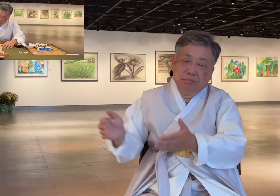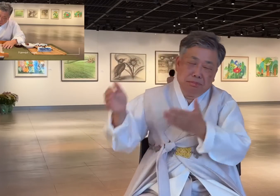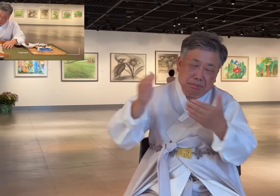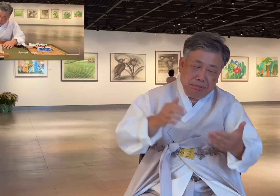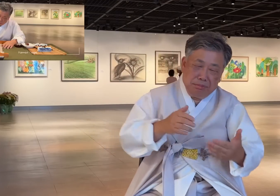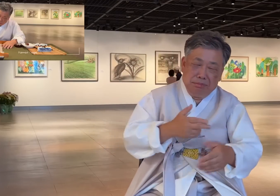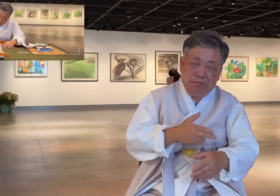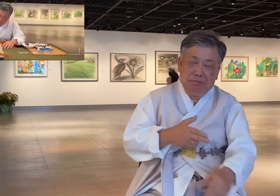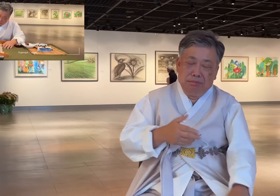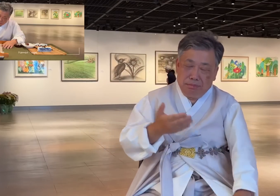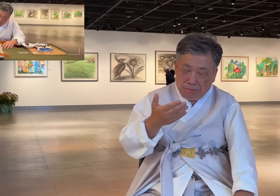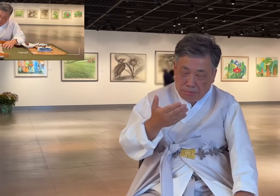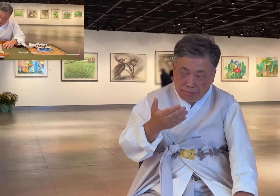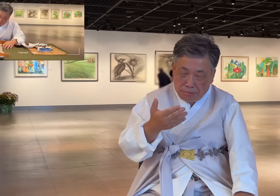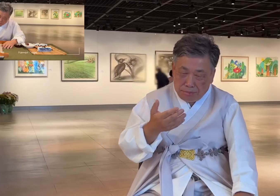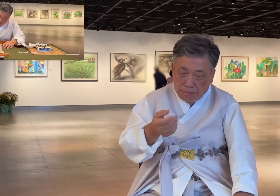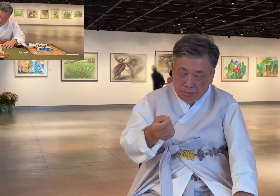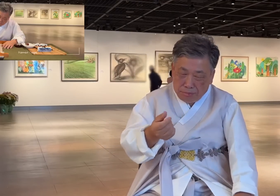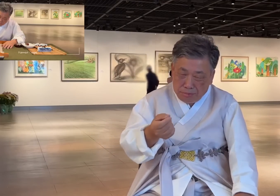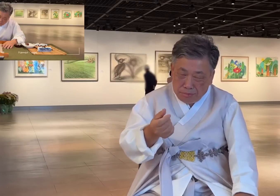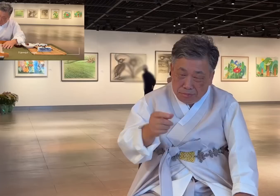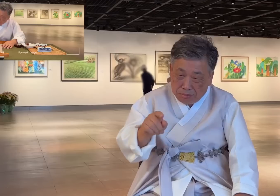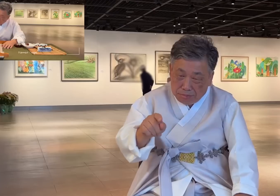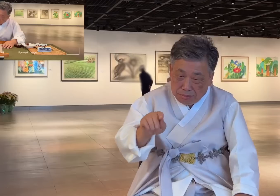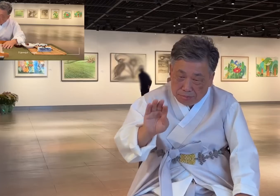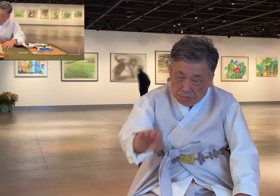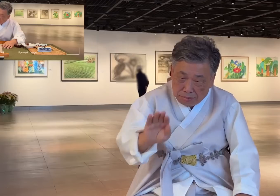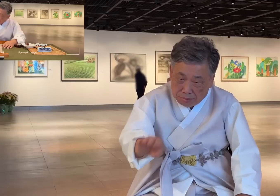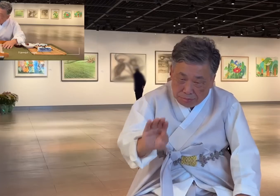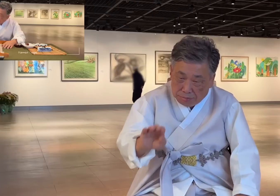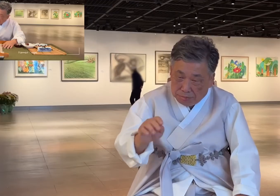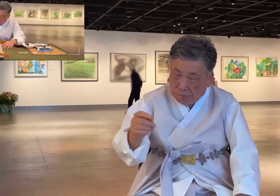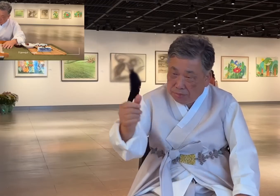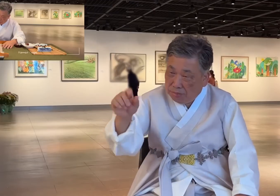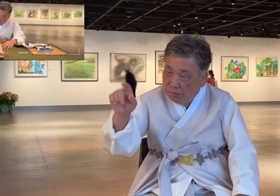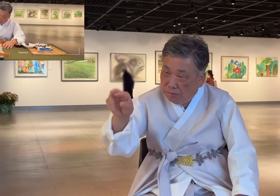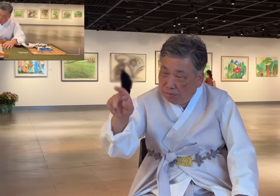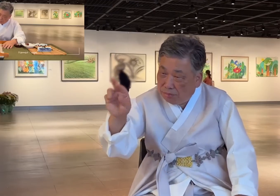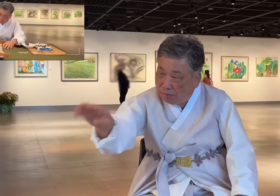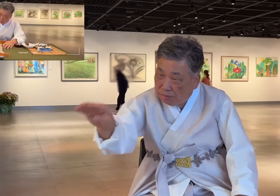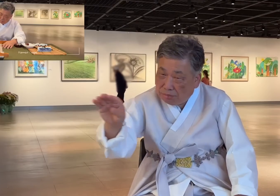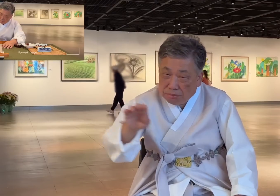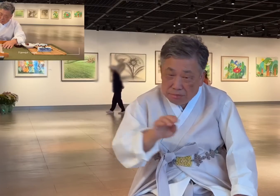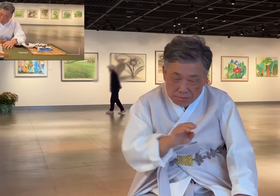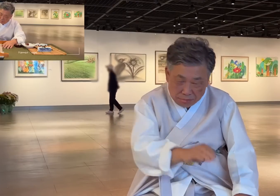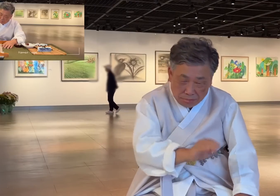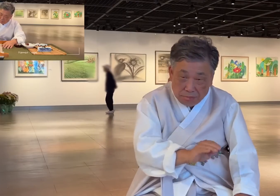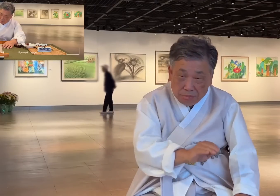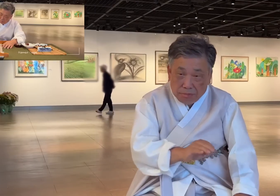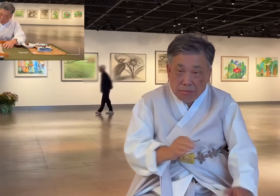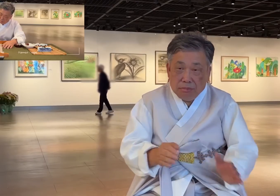When I showed it to my teacher, he colored in the missing parts.